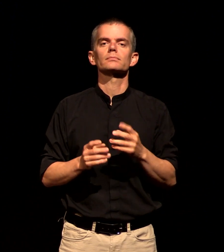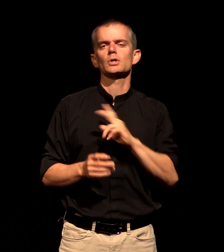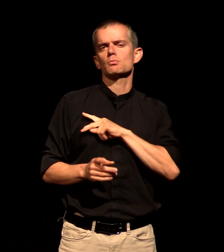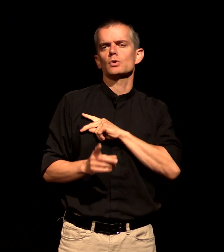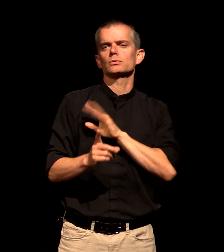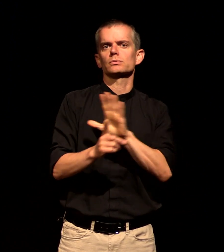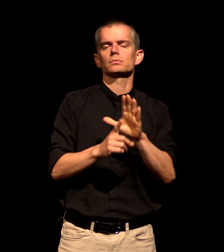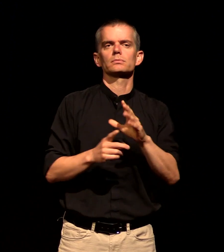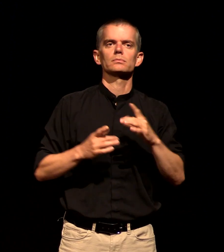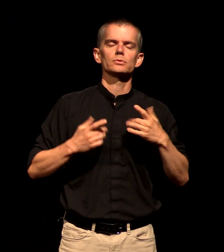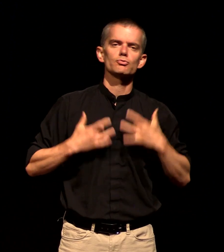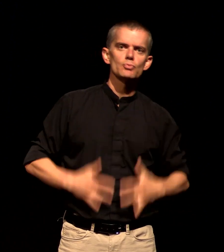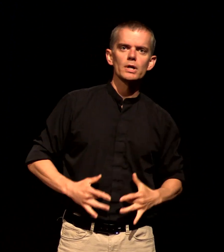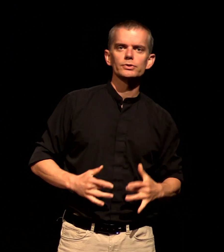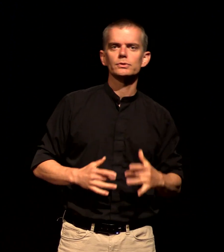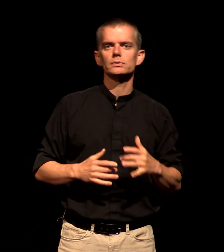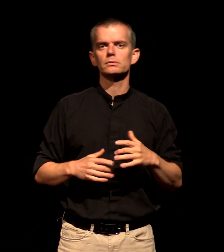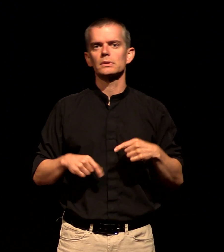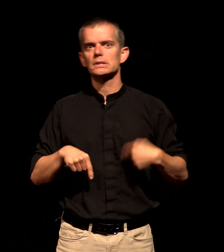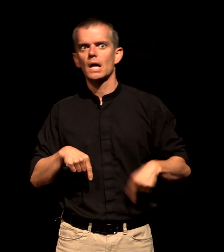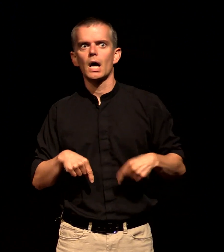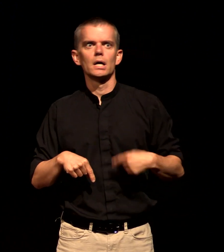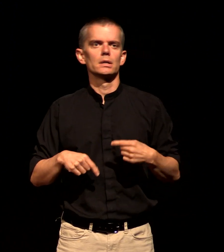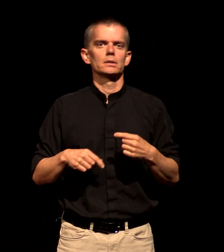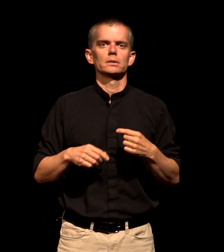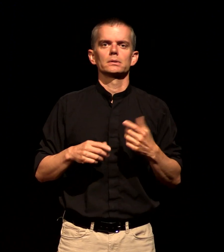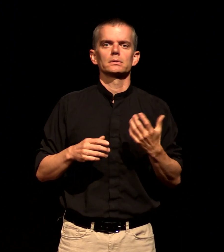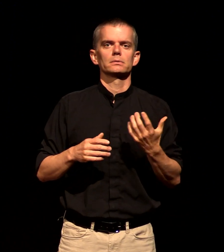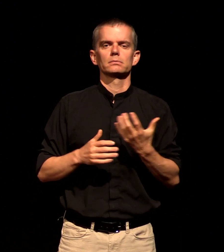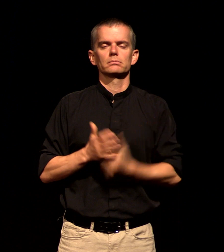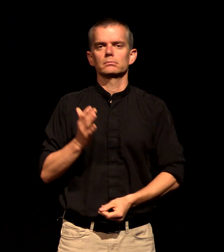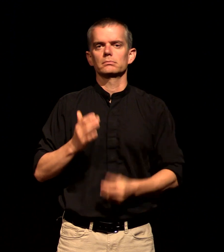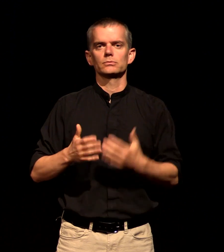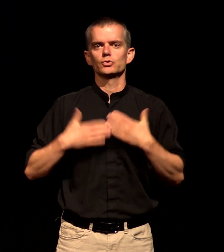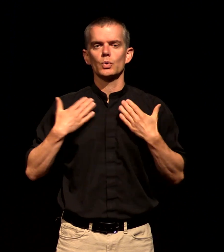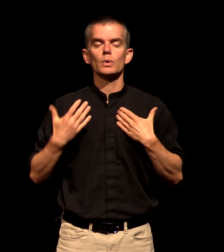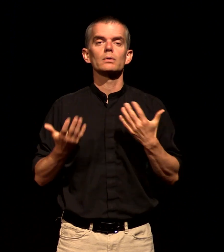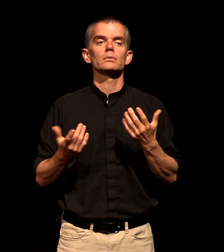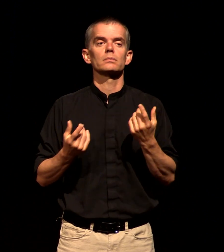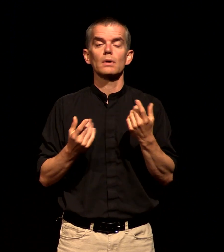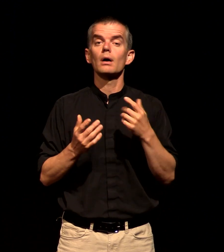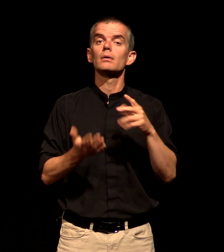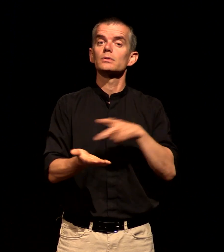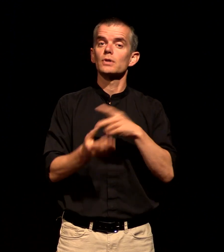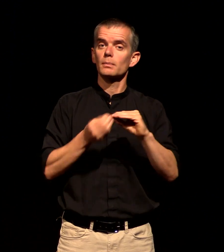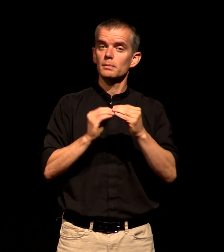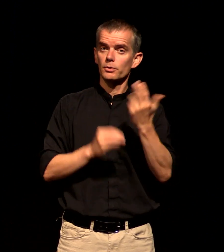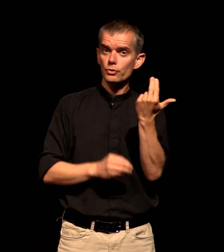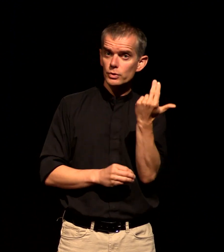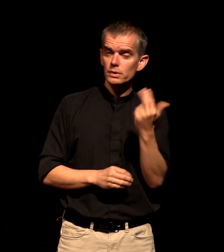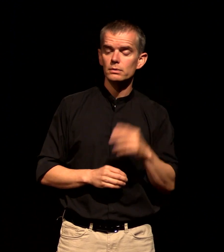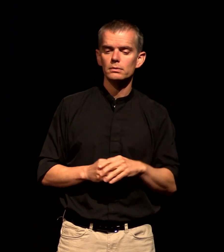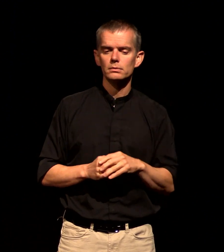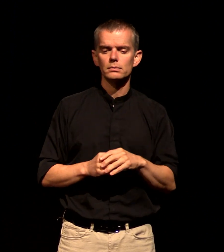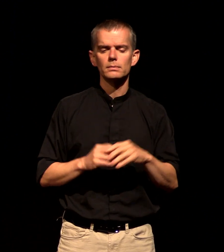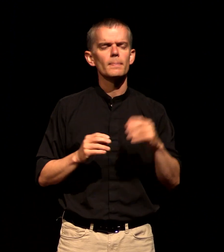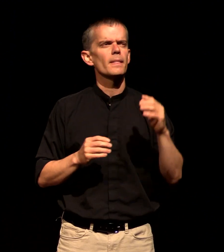endlessly rob joy. We have Psalm 13. How long Lord? Will you